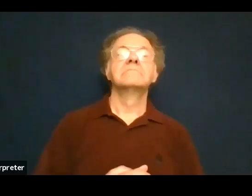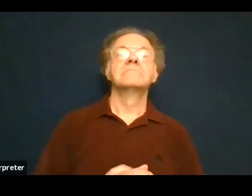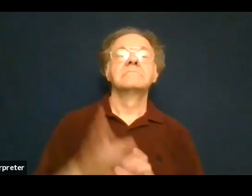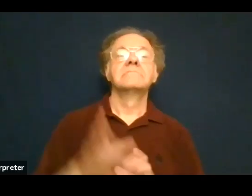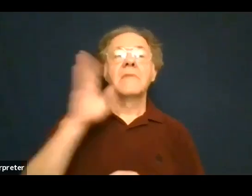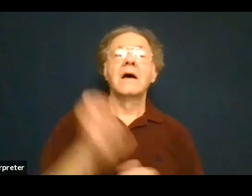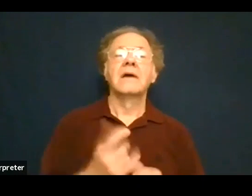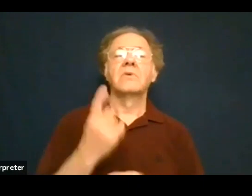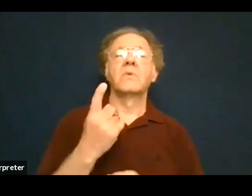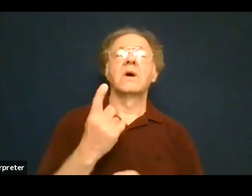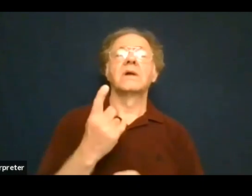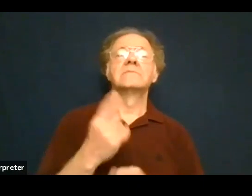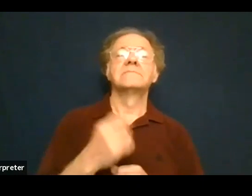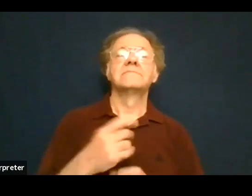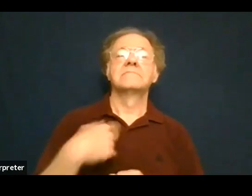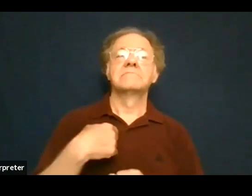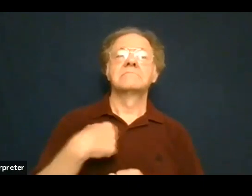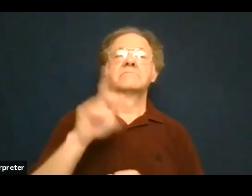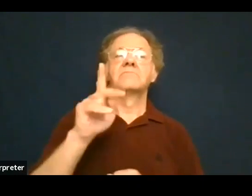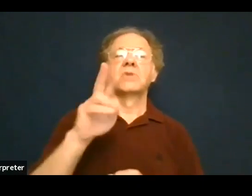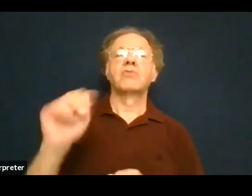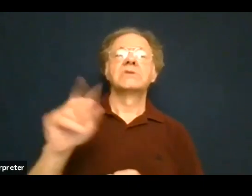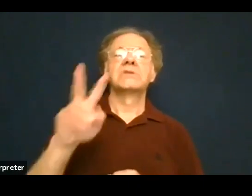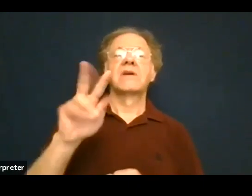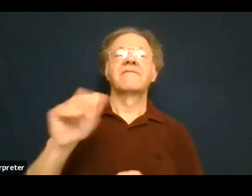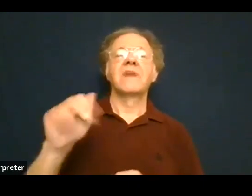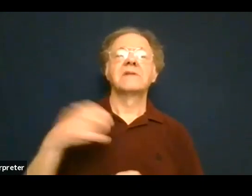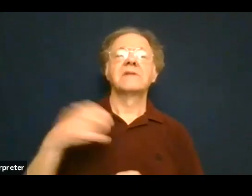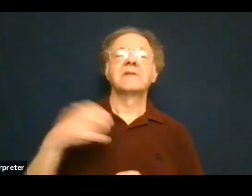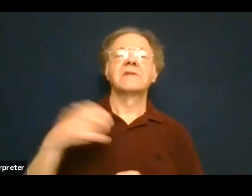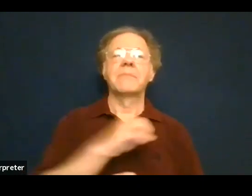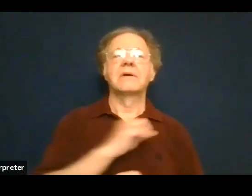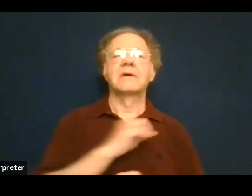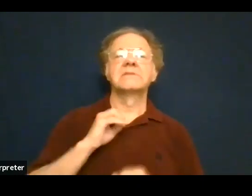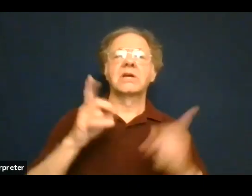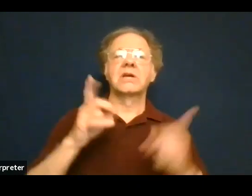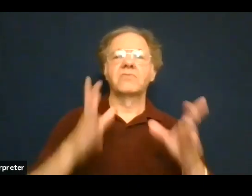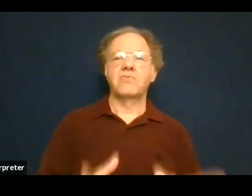I'm Krista Vasi, and I'm the executive director of the Usher Syndrome Coalition.